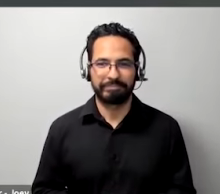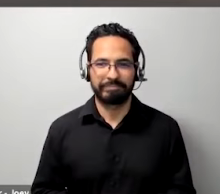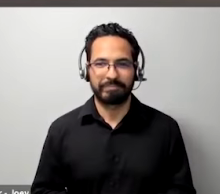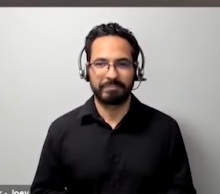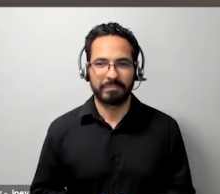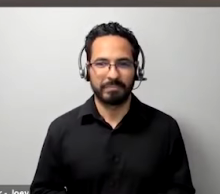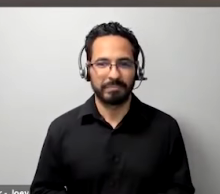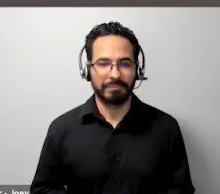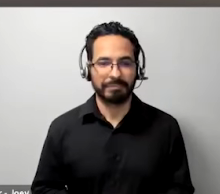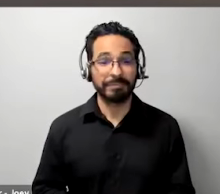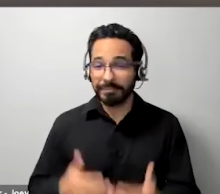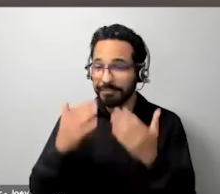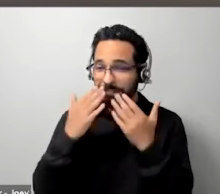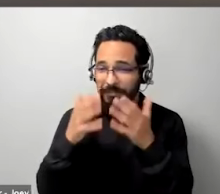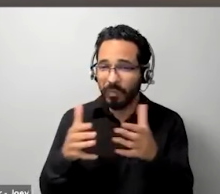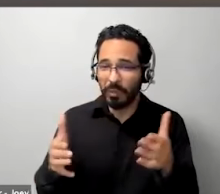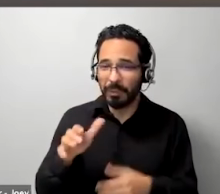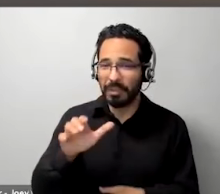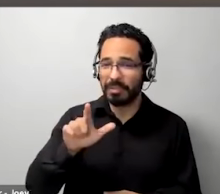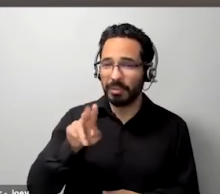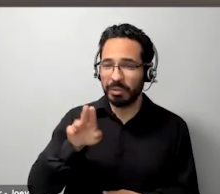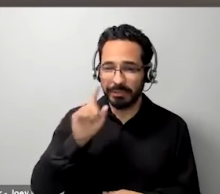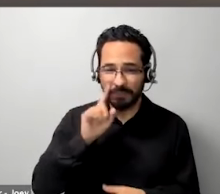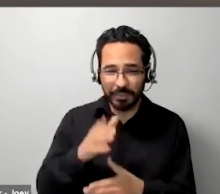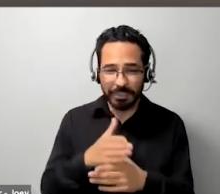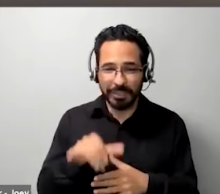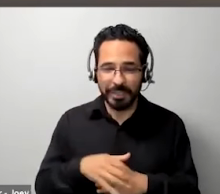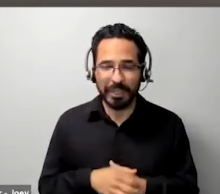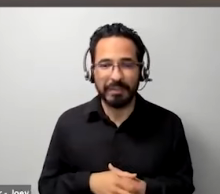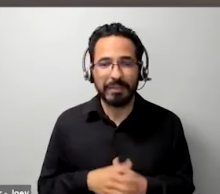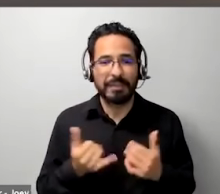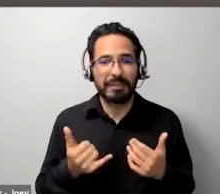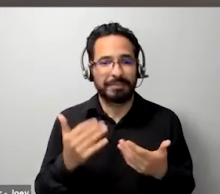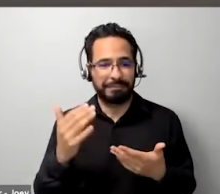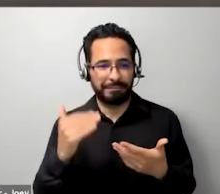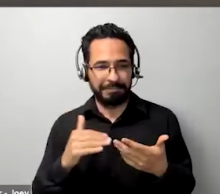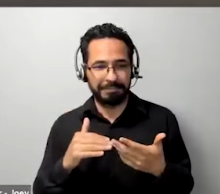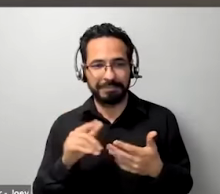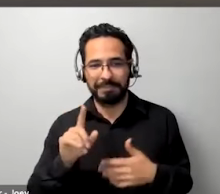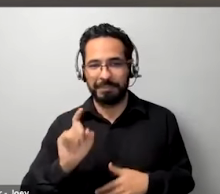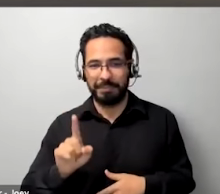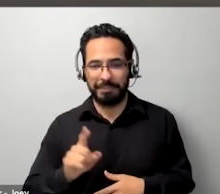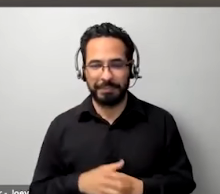Thank you so much for sharing that list here. We can go to our next question now.